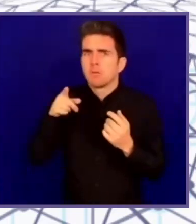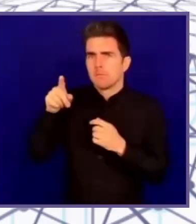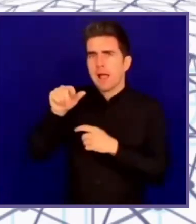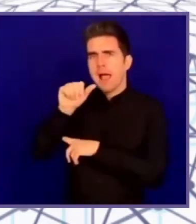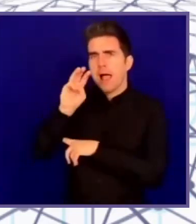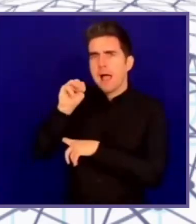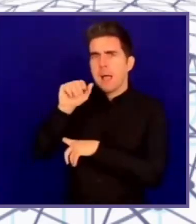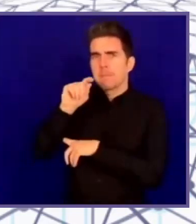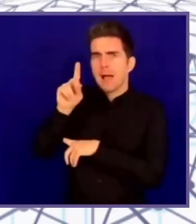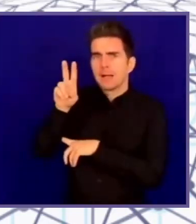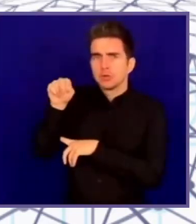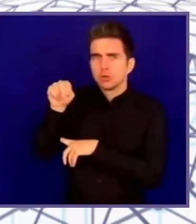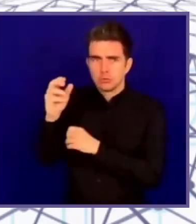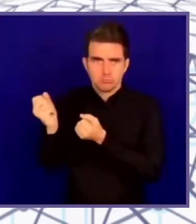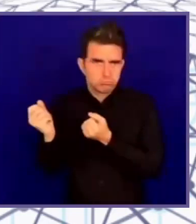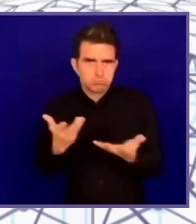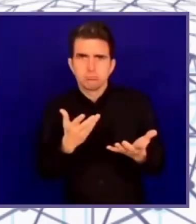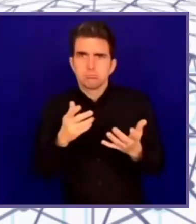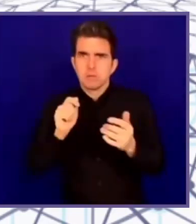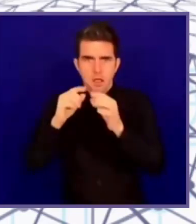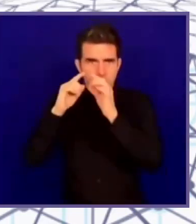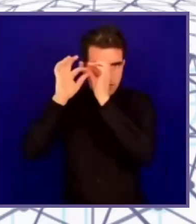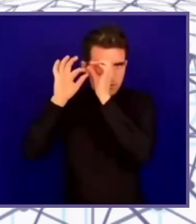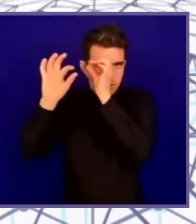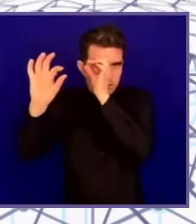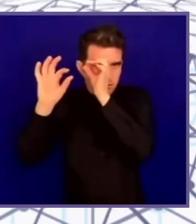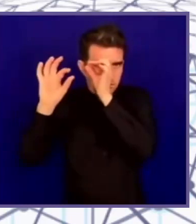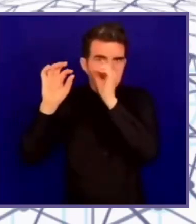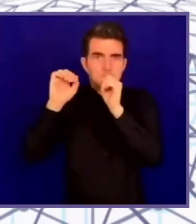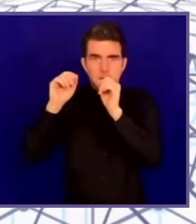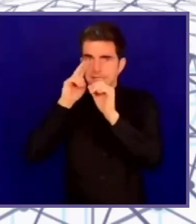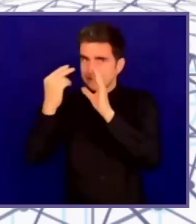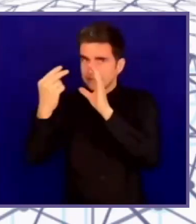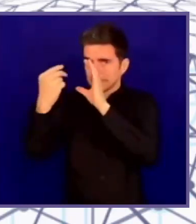so he retained a little cheap muscle movement. And he used that as a on off switch to control